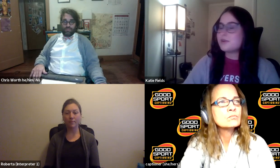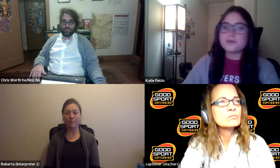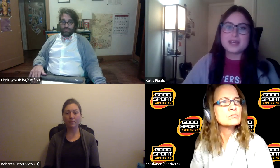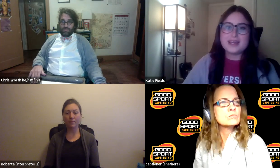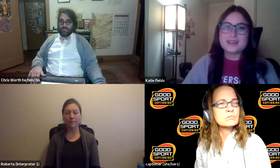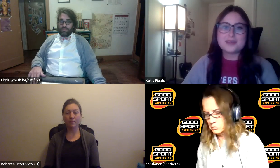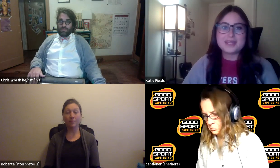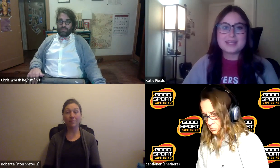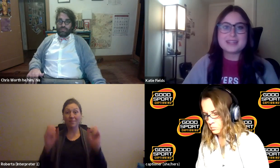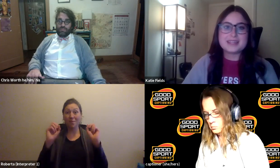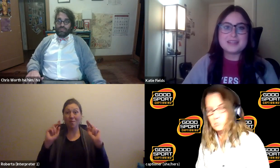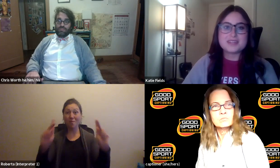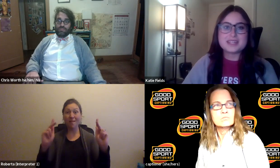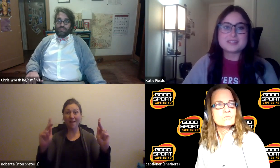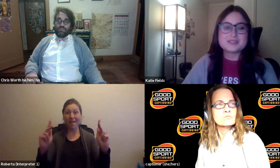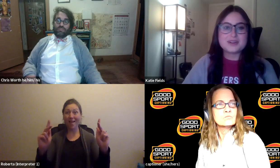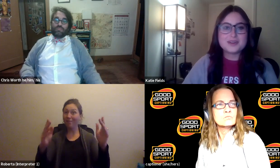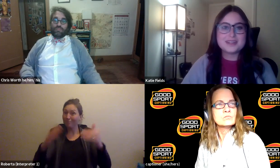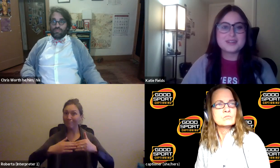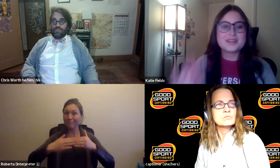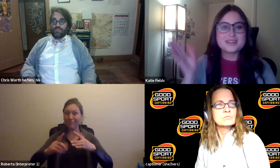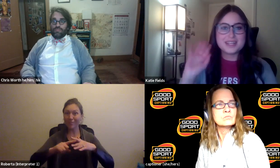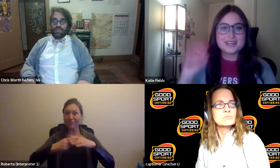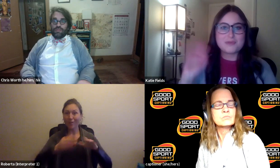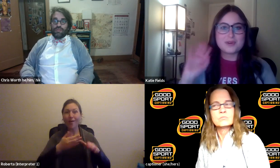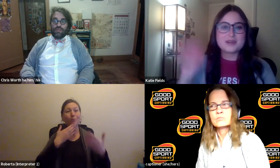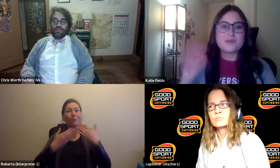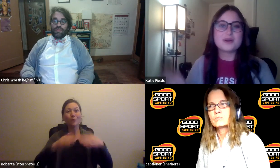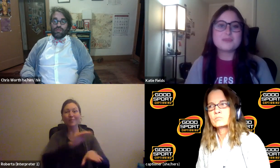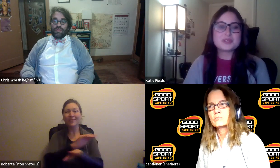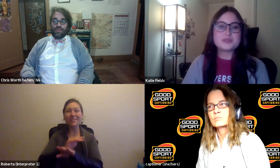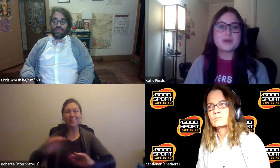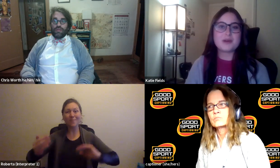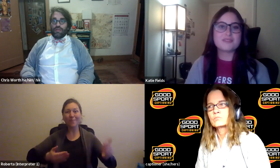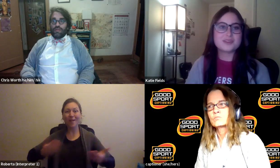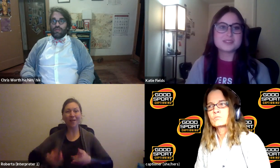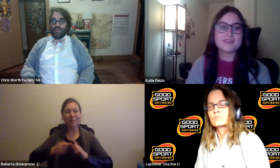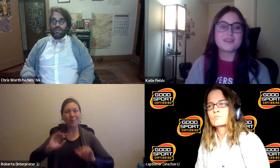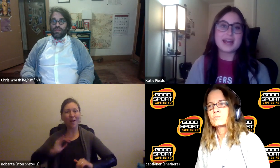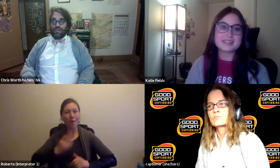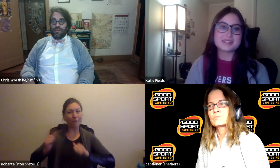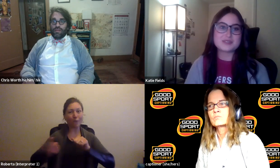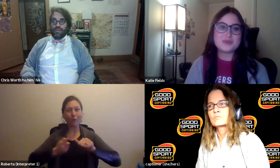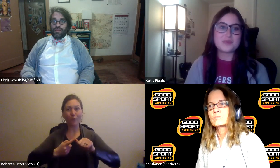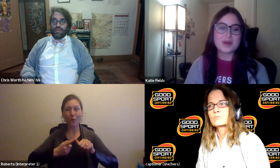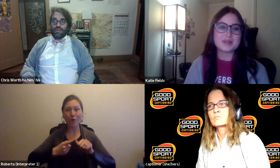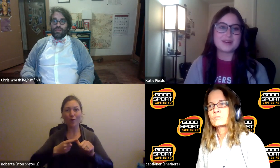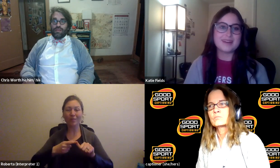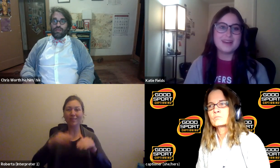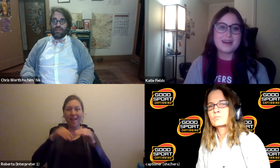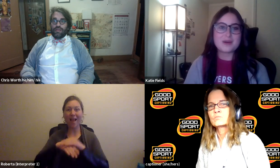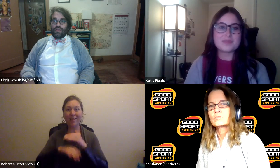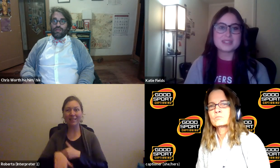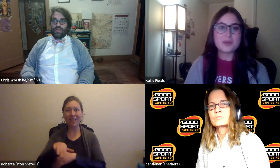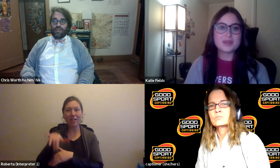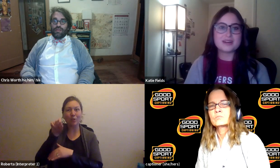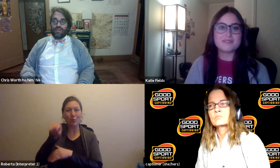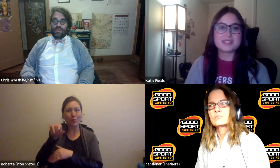okay good evening everyone, and welcome to our first ever Access U. Webinar. The topic of this